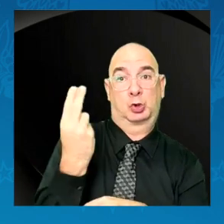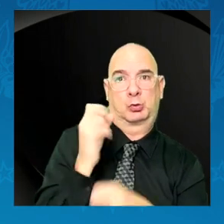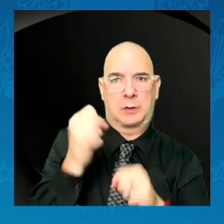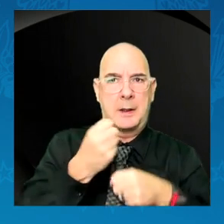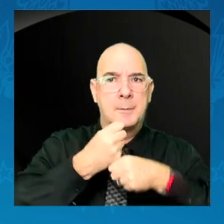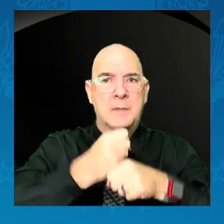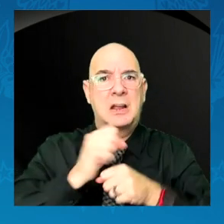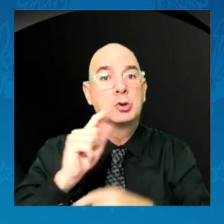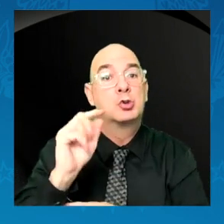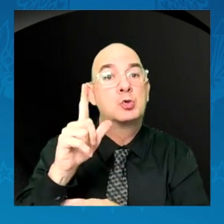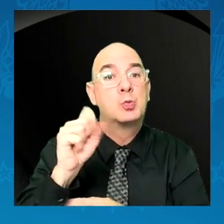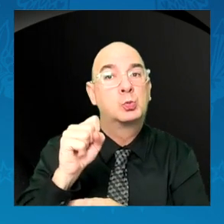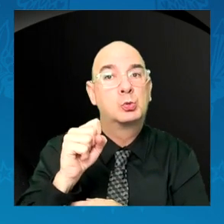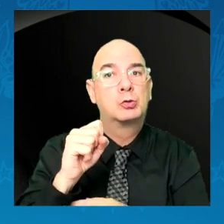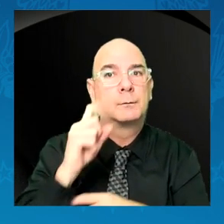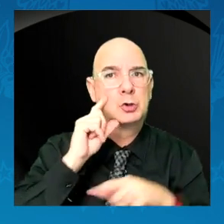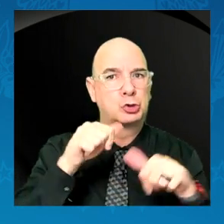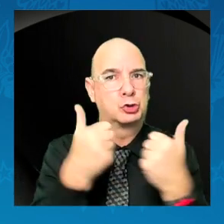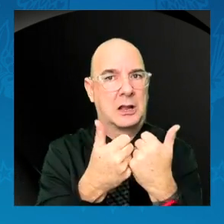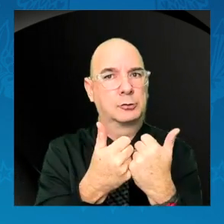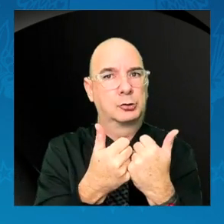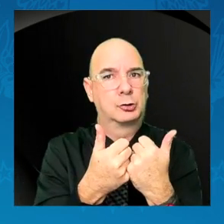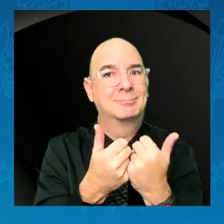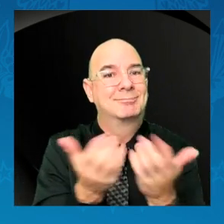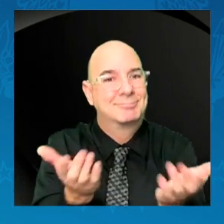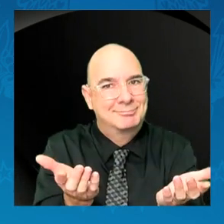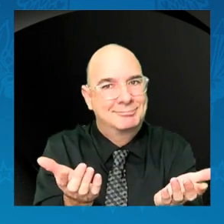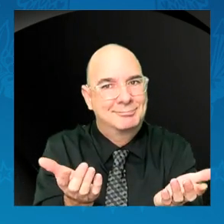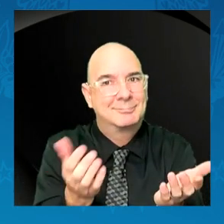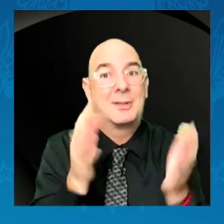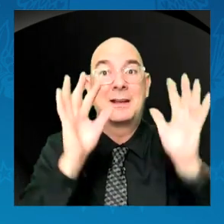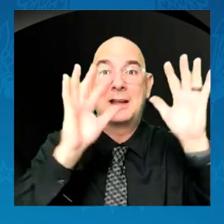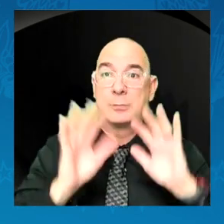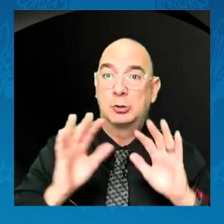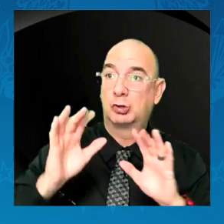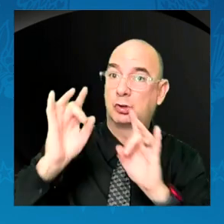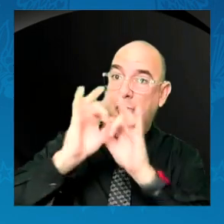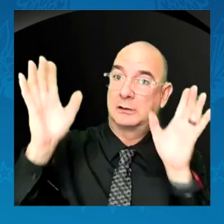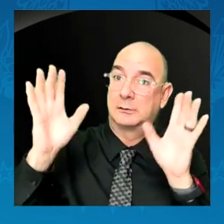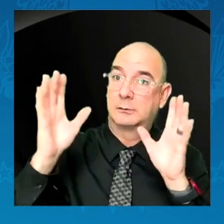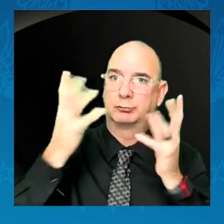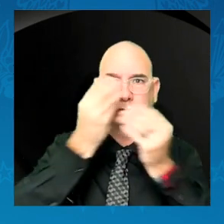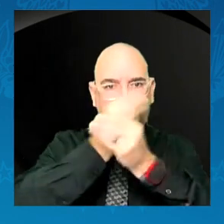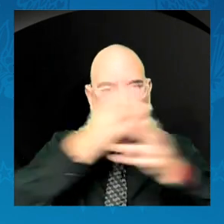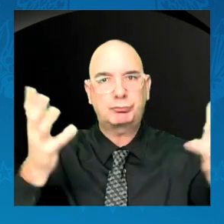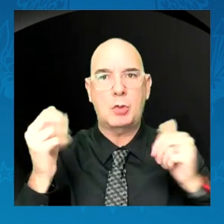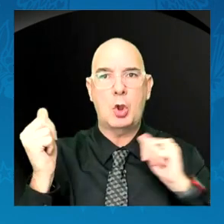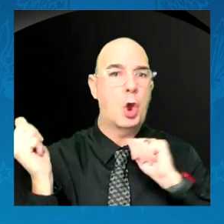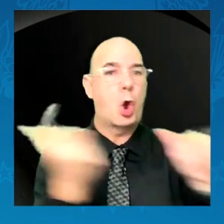and to provide that information to all communities with a particular awareness of those who have not